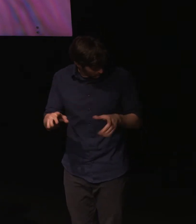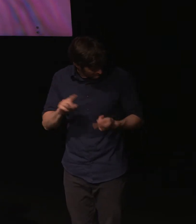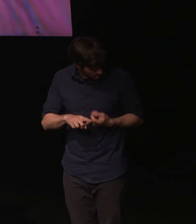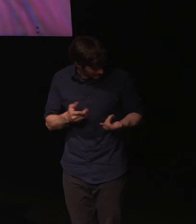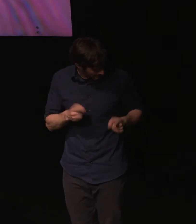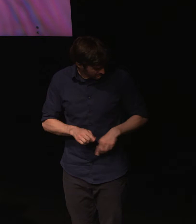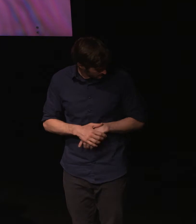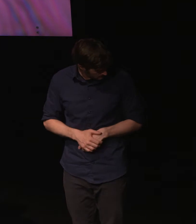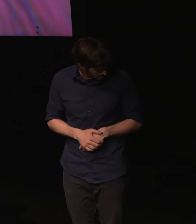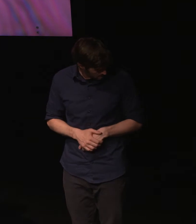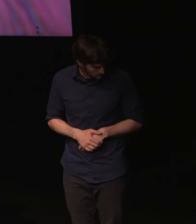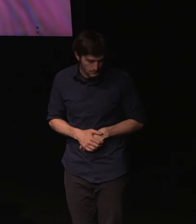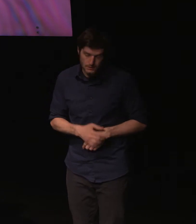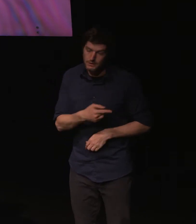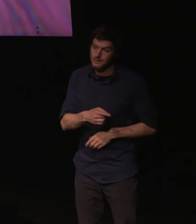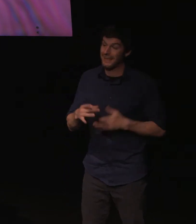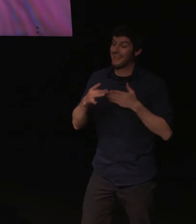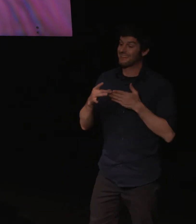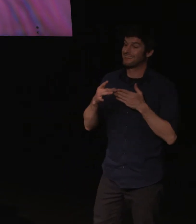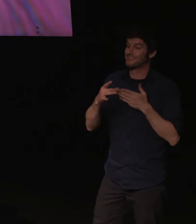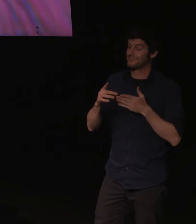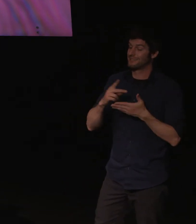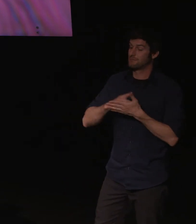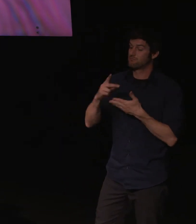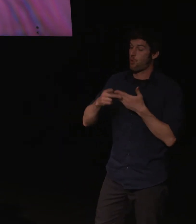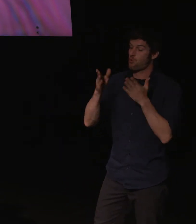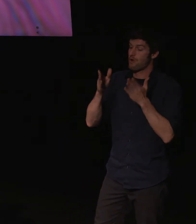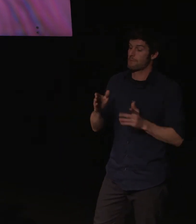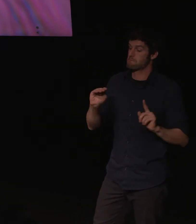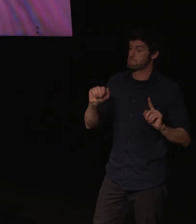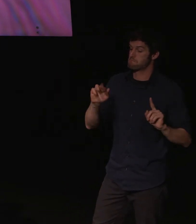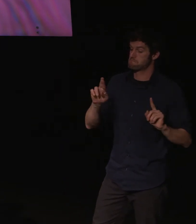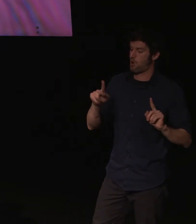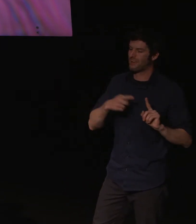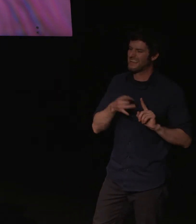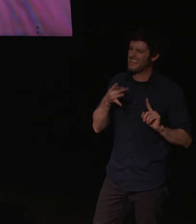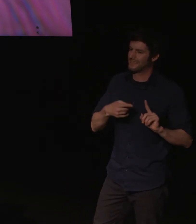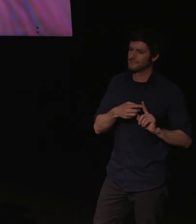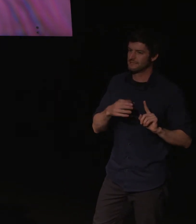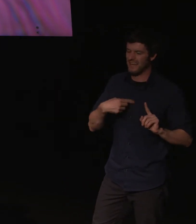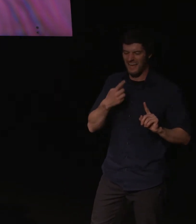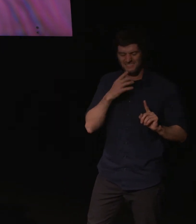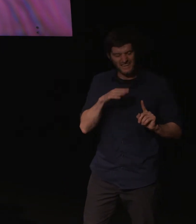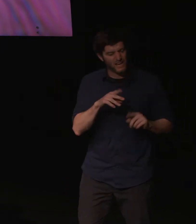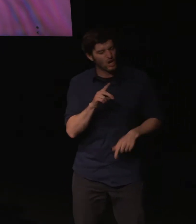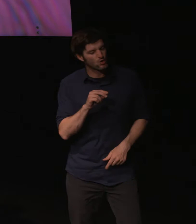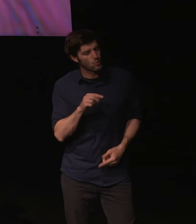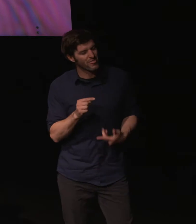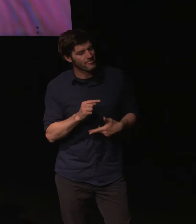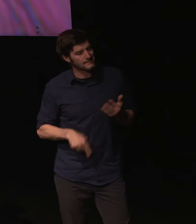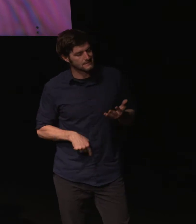Lead programmer Mark, oh, he hates this. Because I'll be like, "Hey, do this." He's like, "That's gonna add three more weeks."